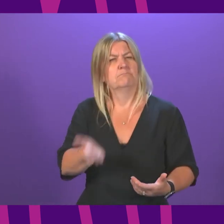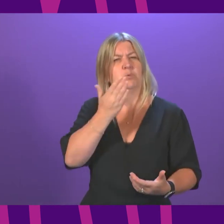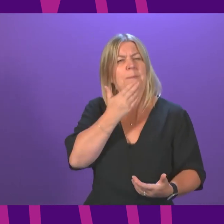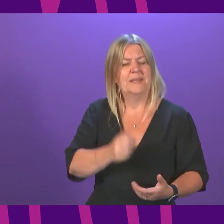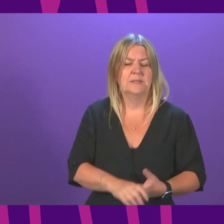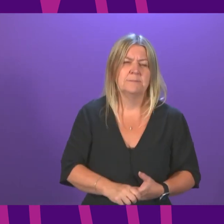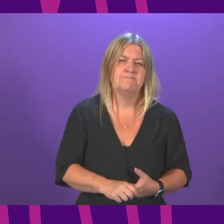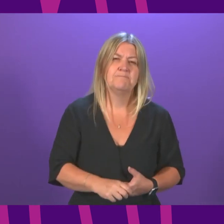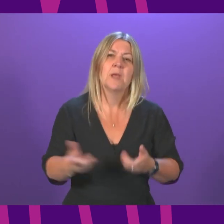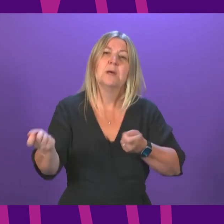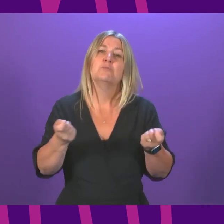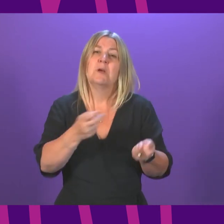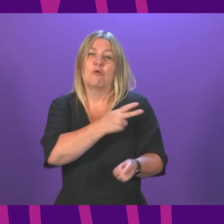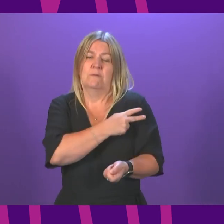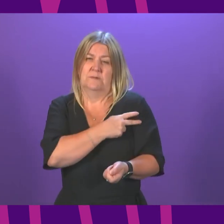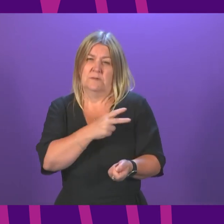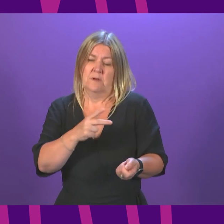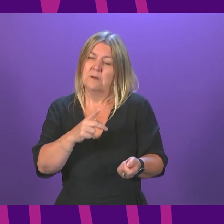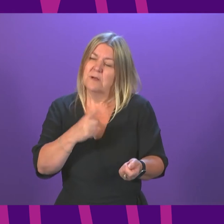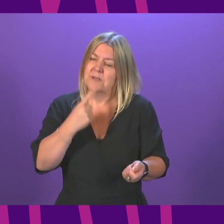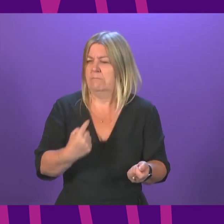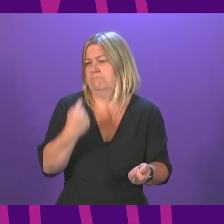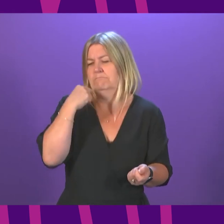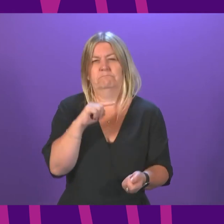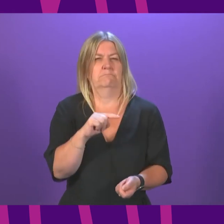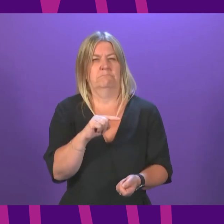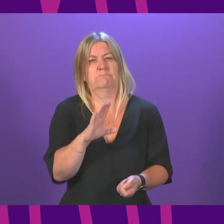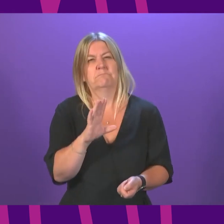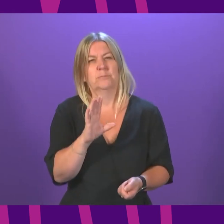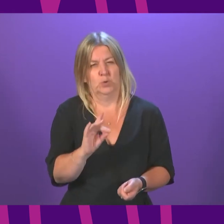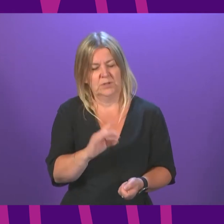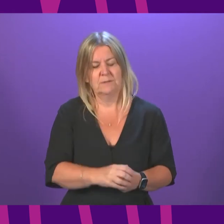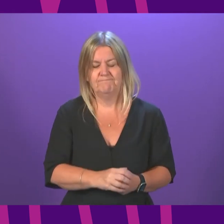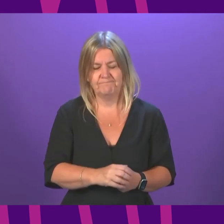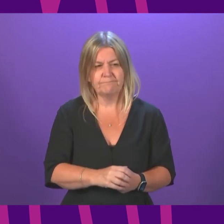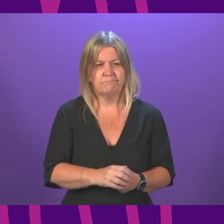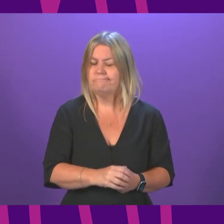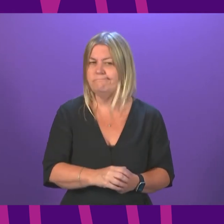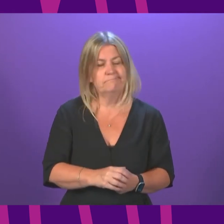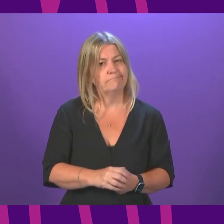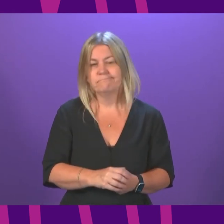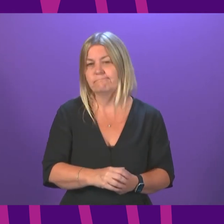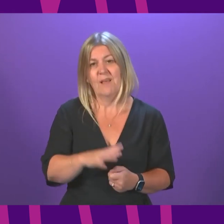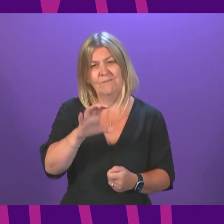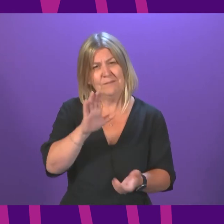legislation without the level of scrutiny that we should expect in any healthy democracy—and, thanks to the vaccines, this nation is far healthier than it was when those acts were